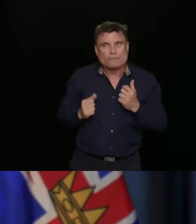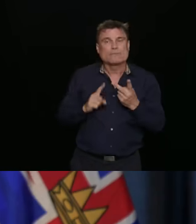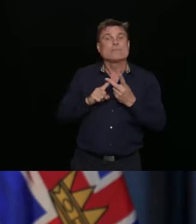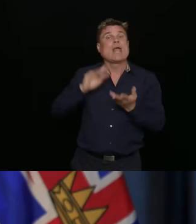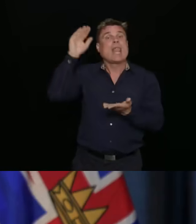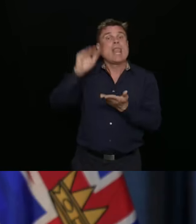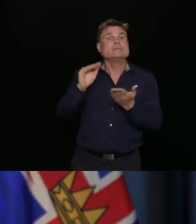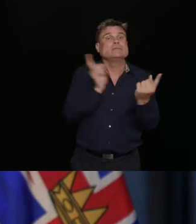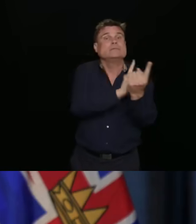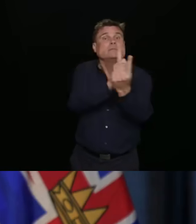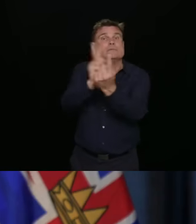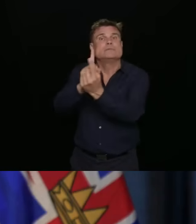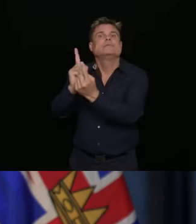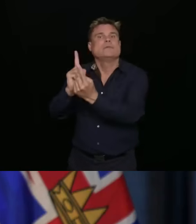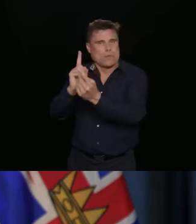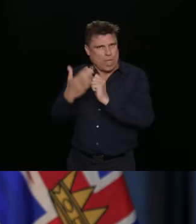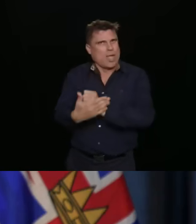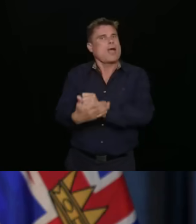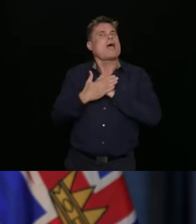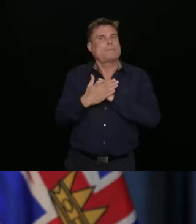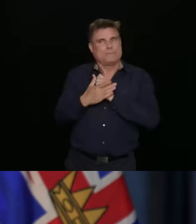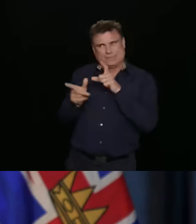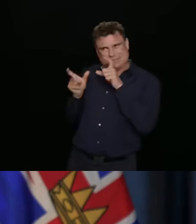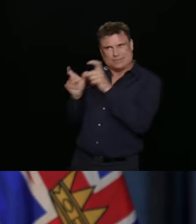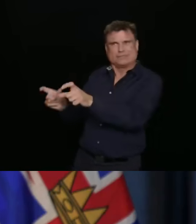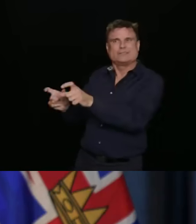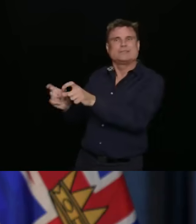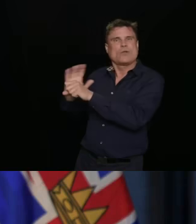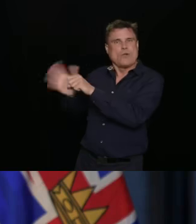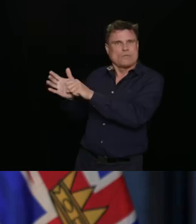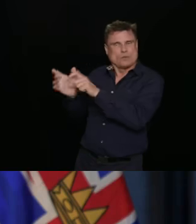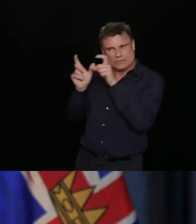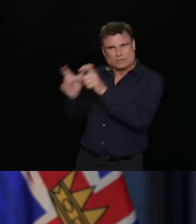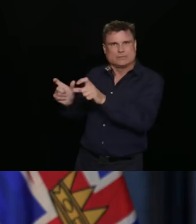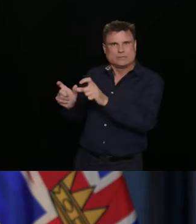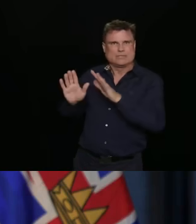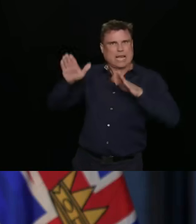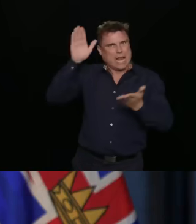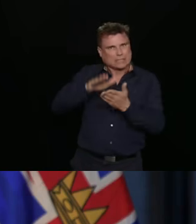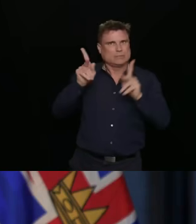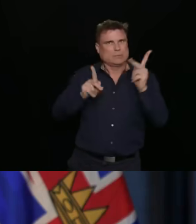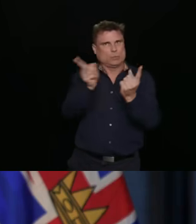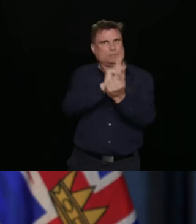to respond so questions we received regarding how much has been spent on PPE.